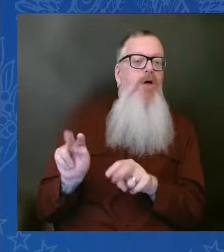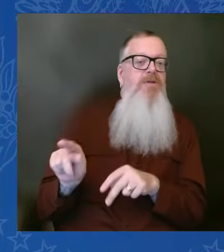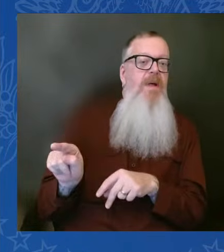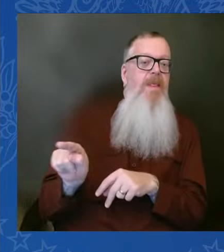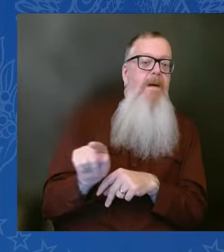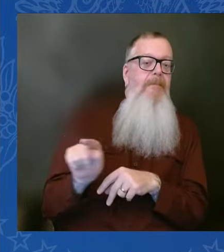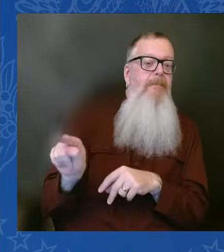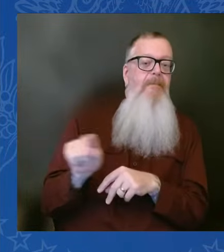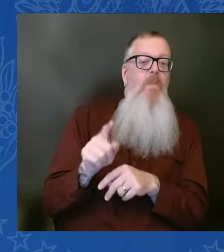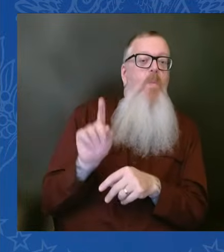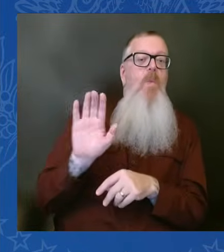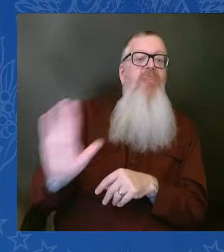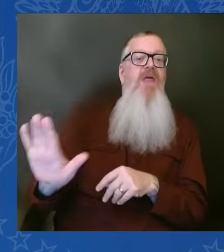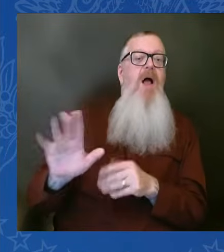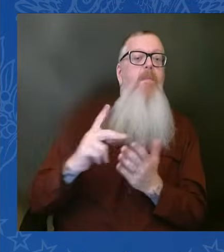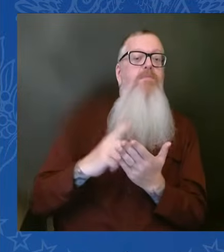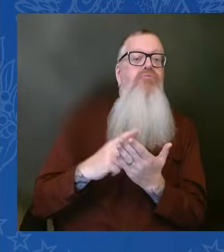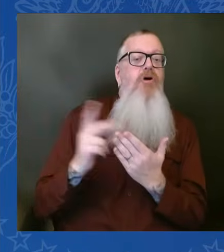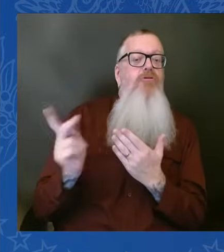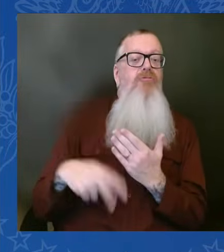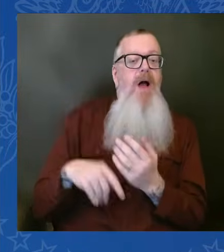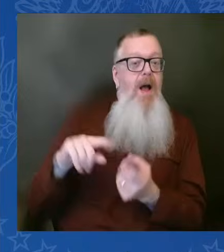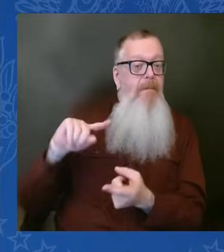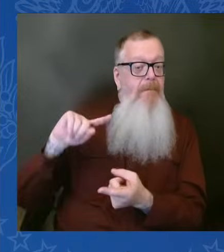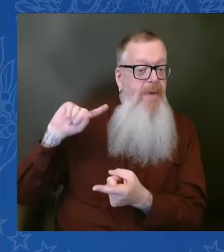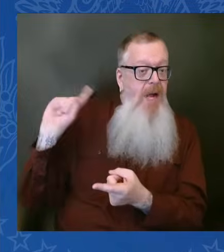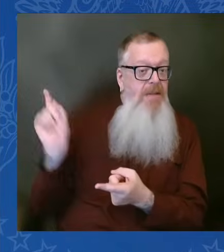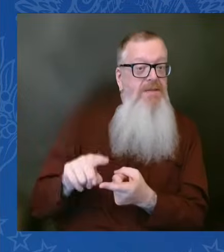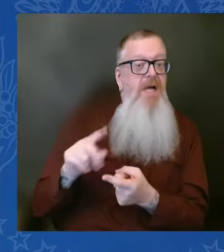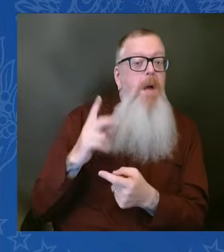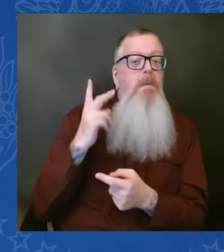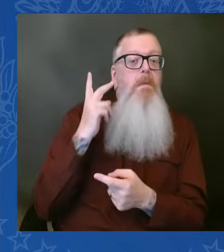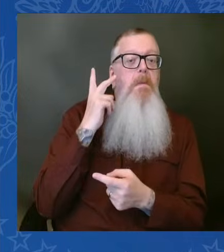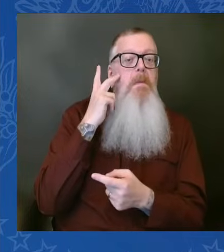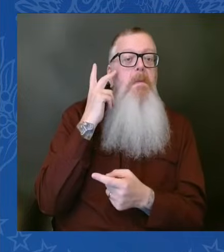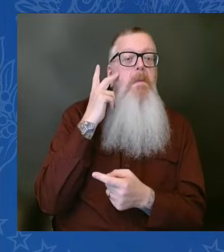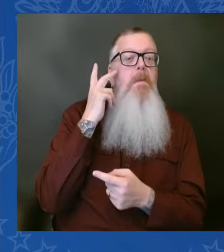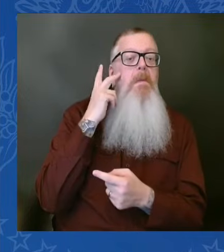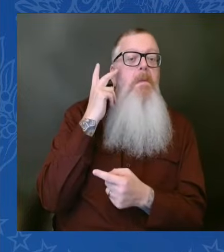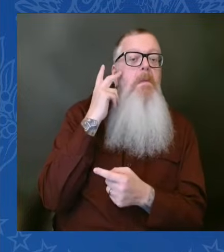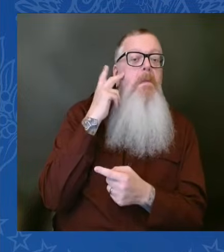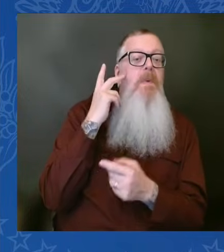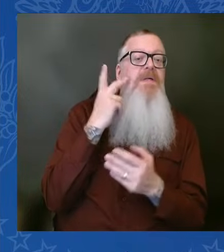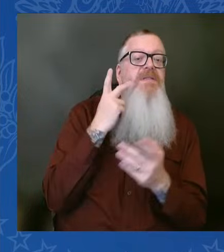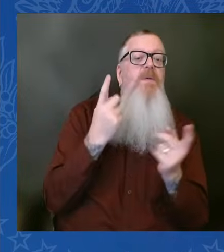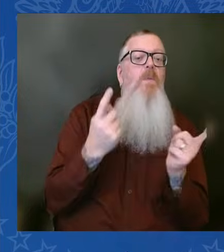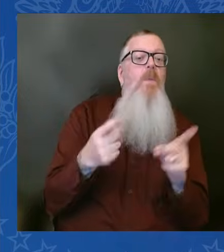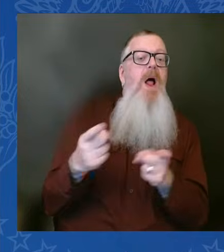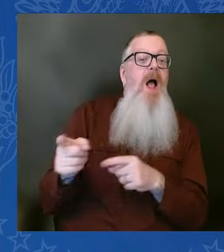Show me the most conservative Republicans willing to take away the factories that are going to be built in their states.